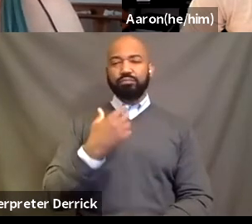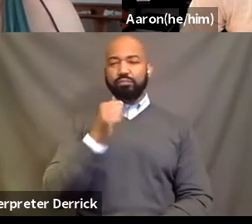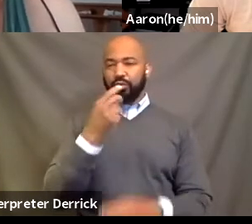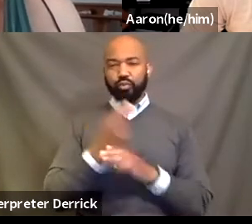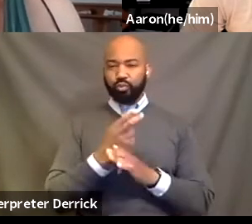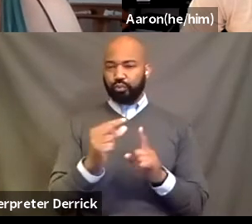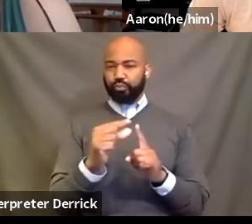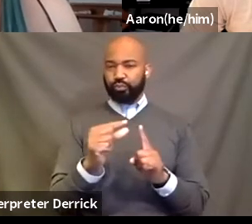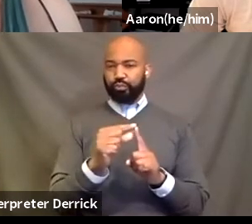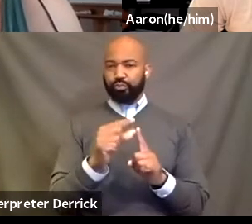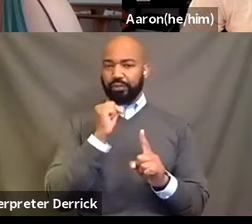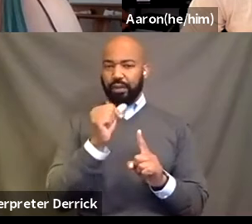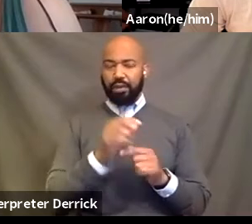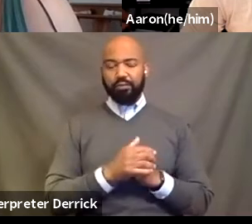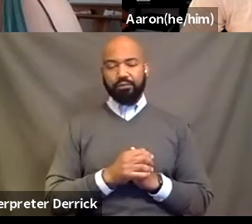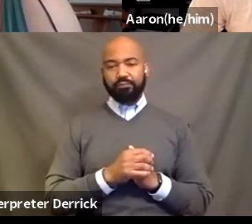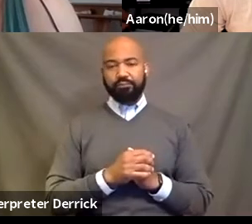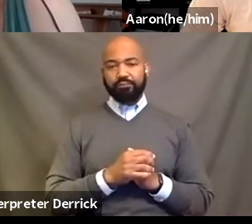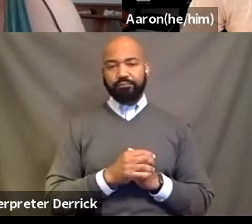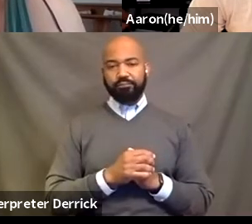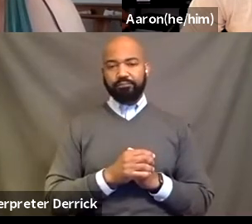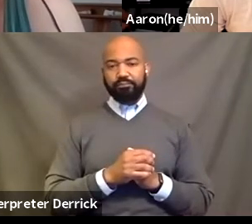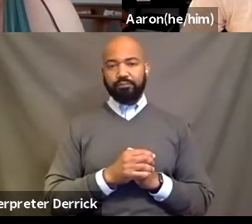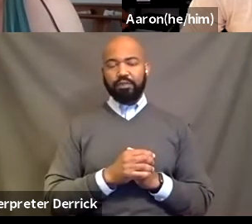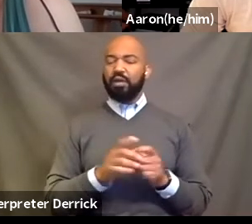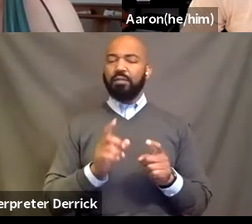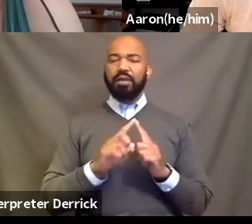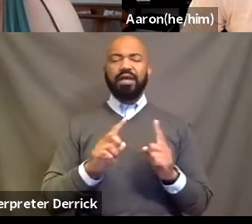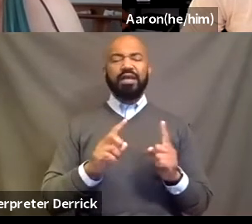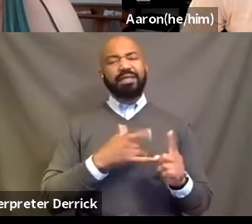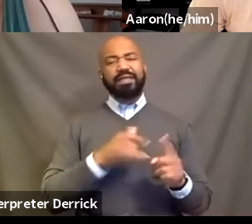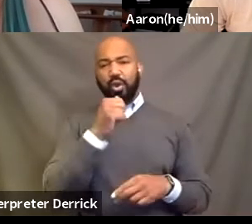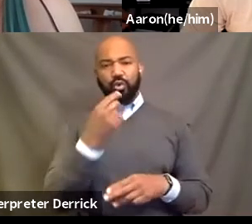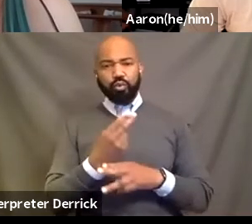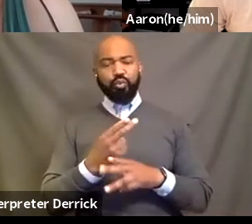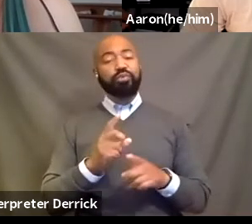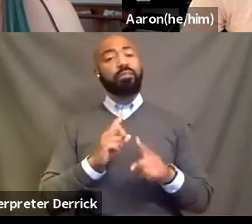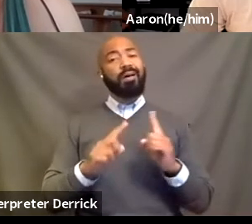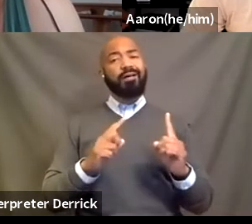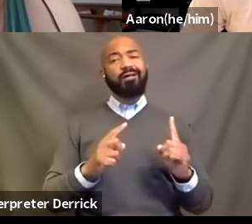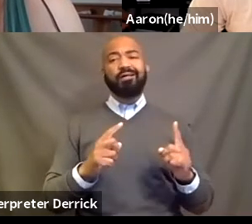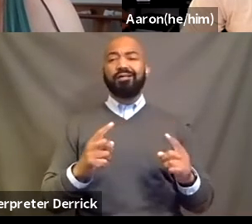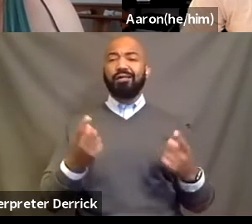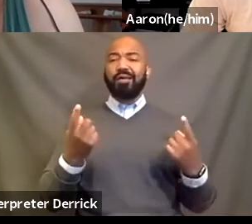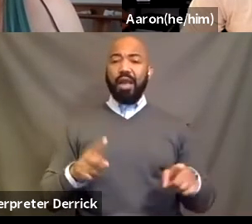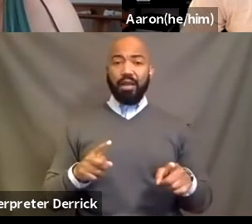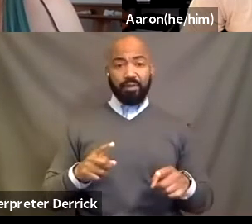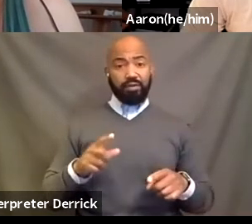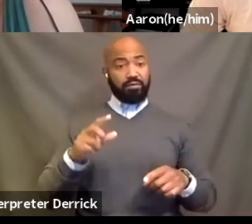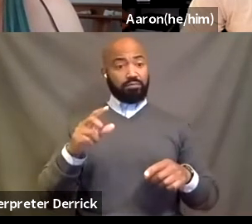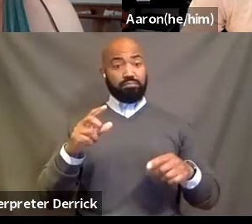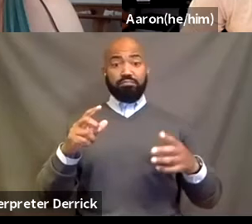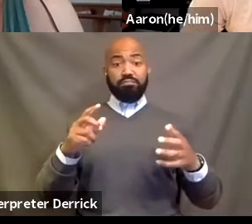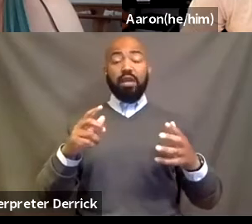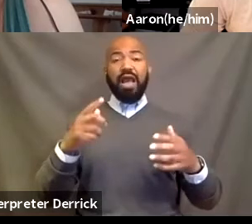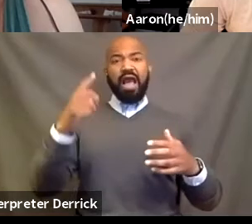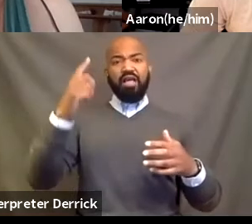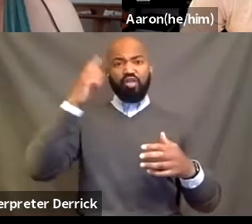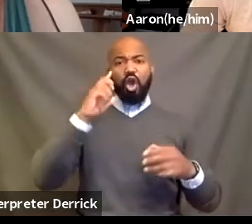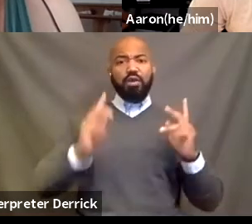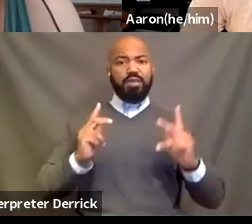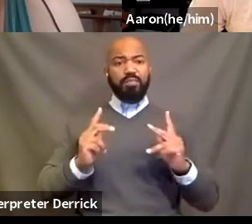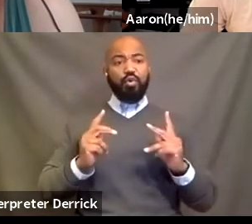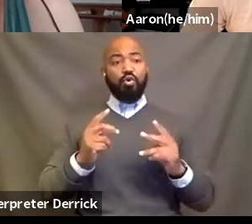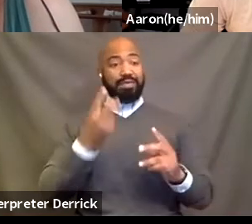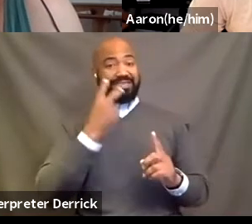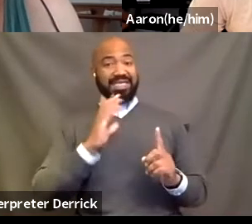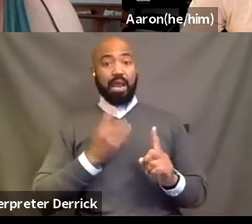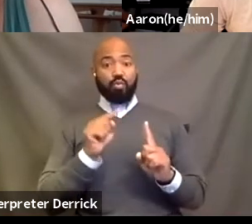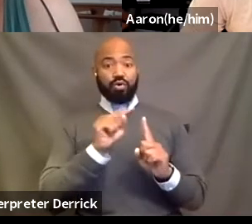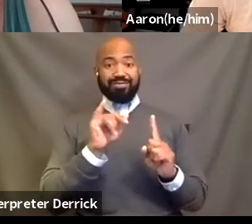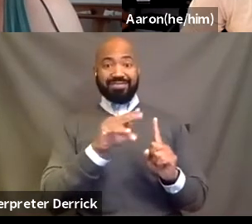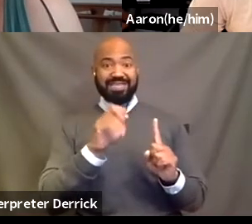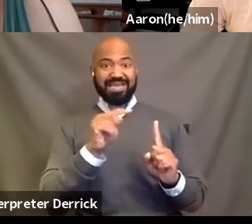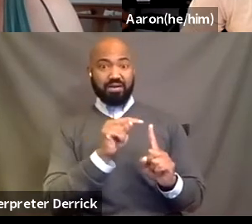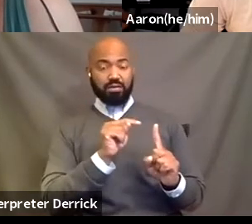Benjamin (they/them/elle): And I think that a lot of really supportive directly impacted folks and Community reminded me of our intention, which is that is for us and by us, and I think.